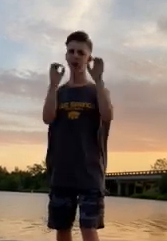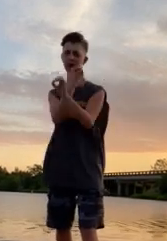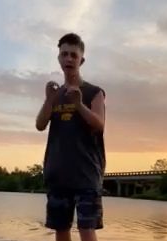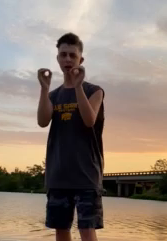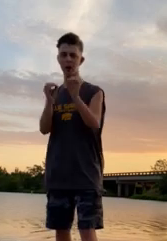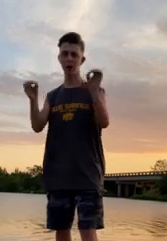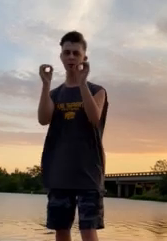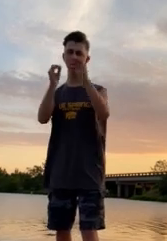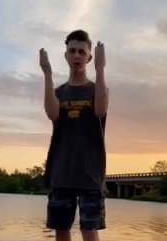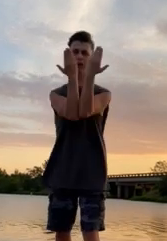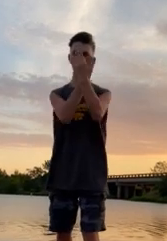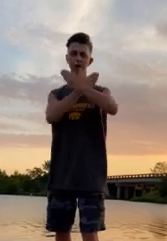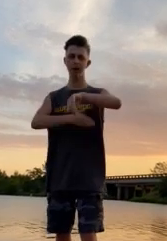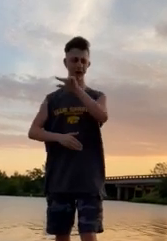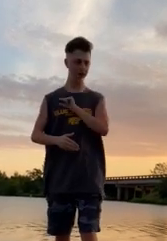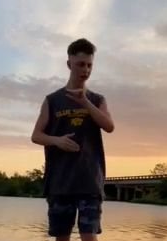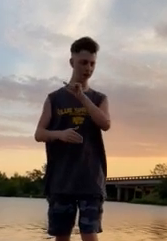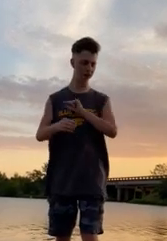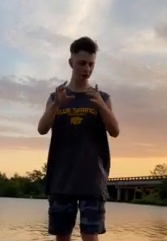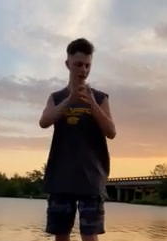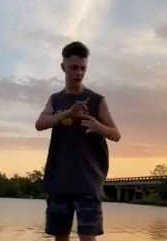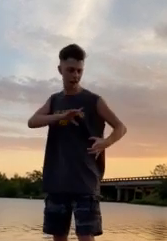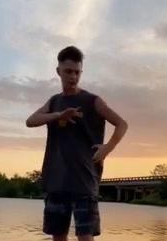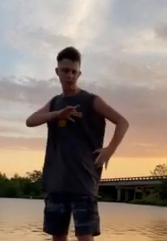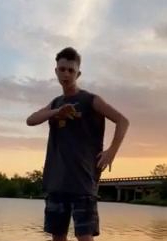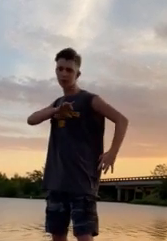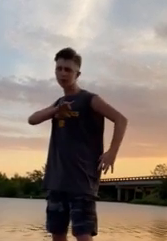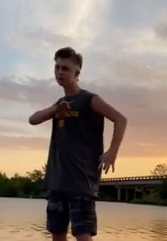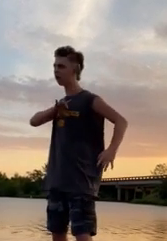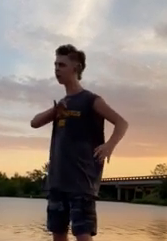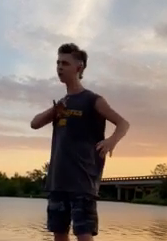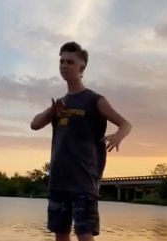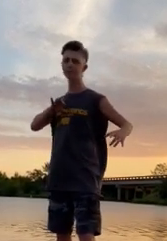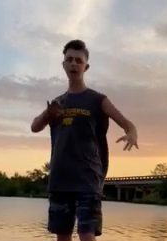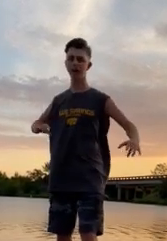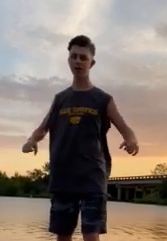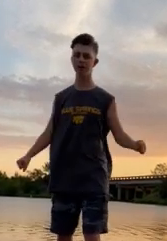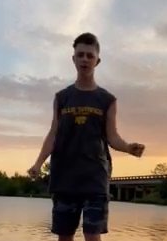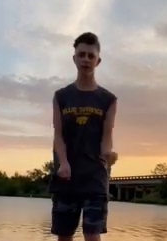No more darkness Guilt has lost it's grip on me